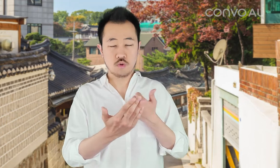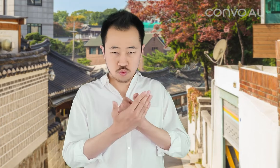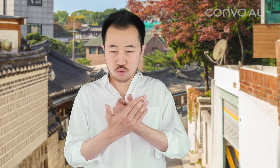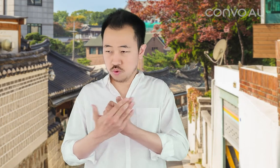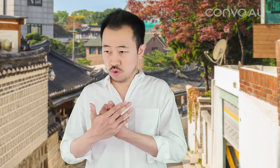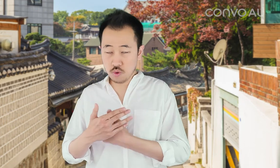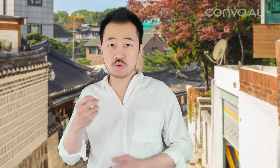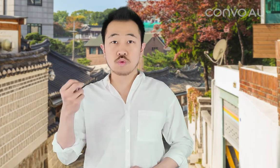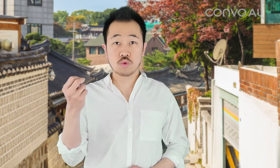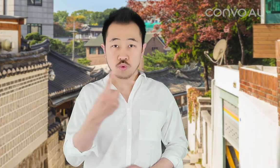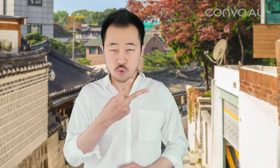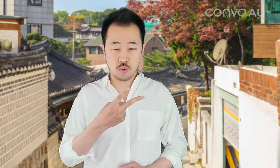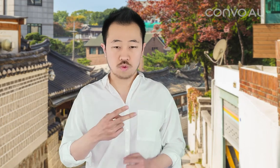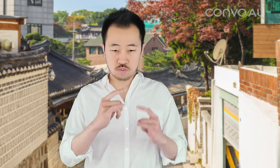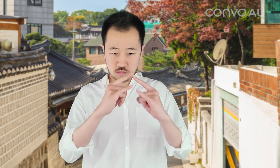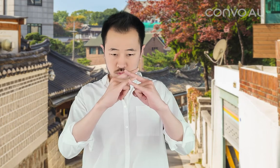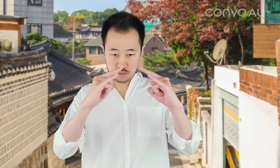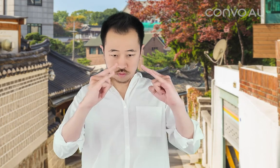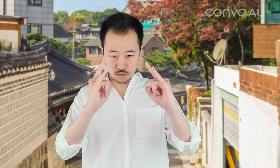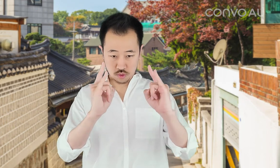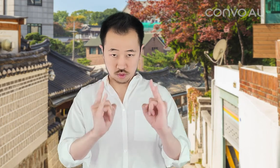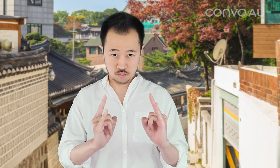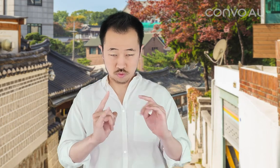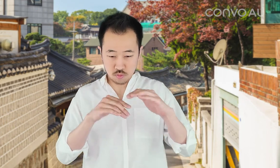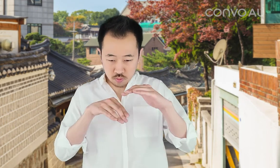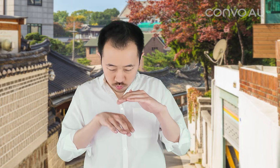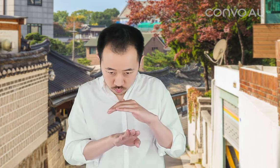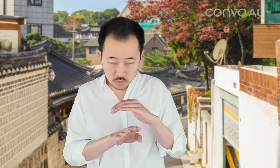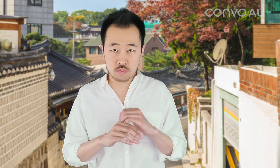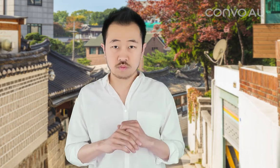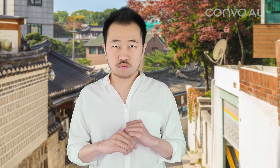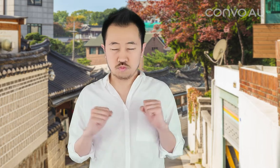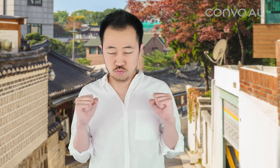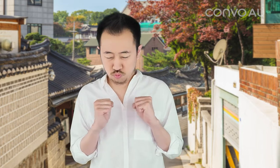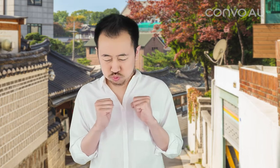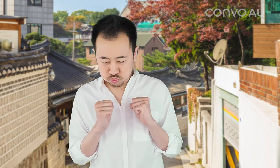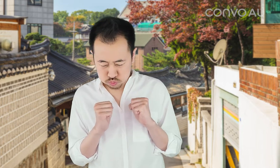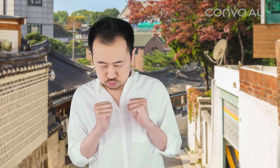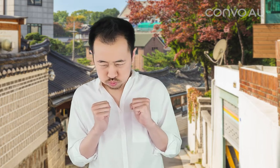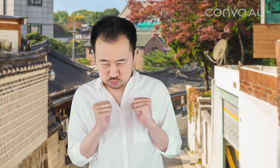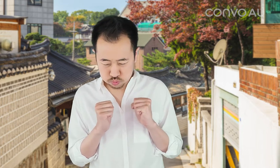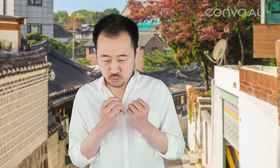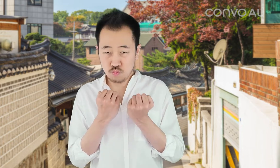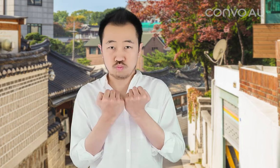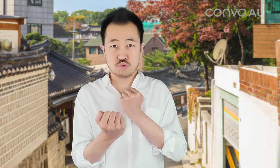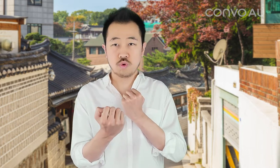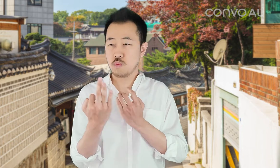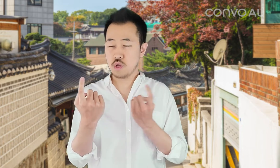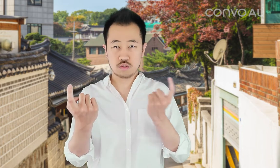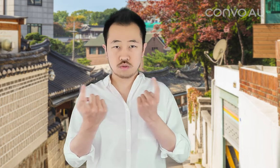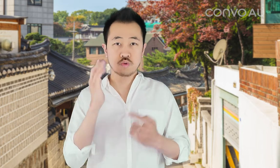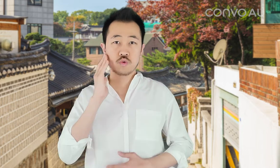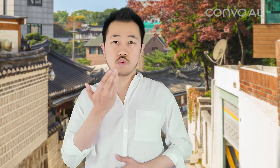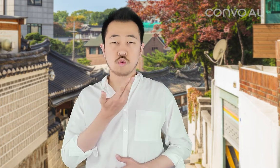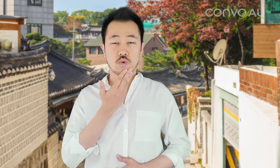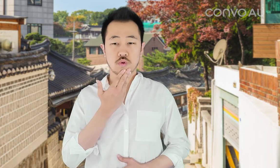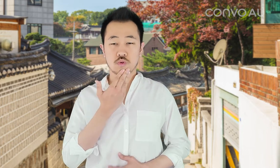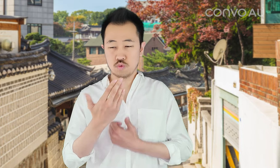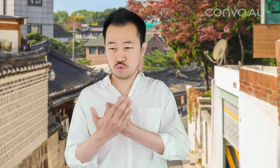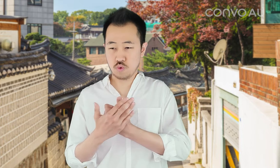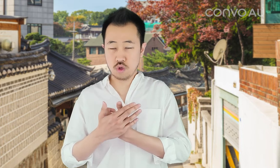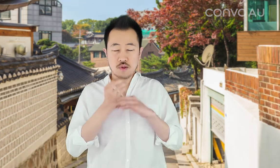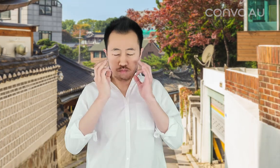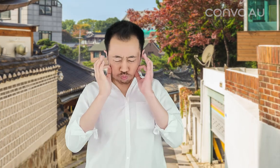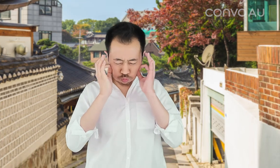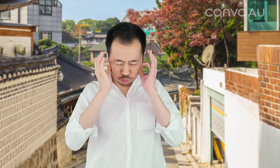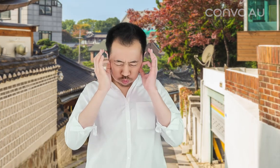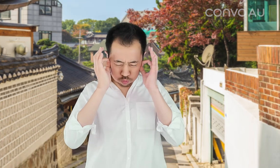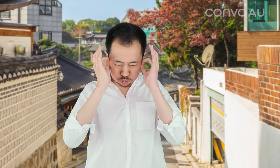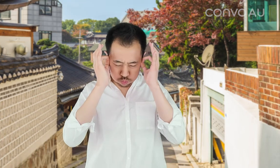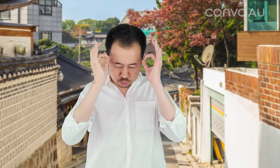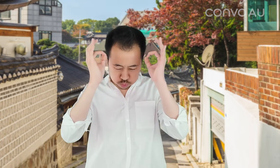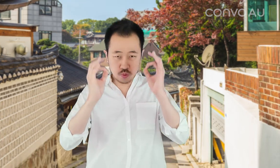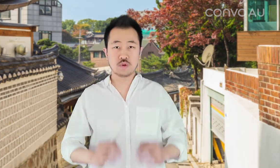would come into the tent to have discussions about why we need to approve the ‘Korean Sign Language Act”.